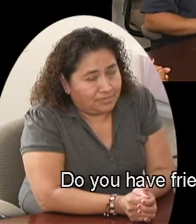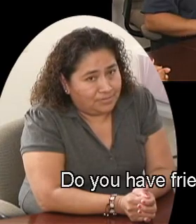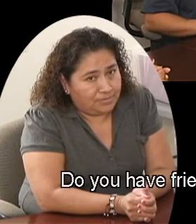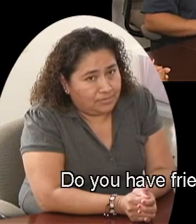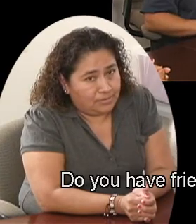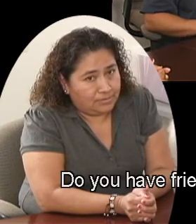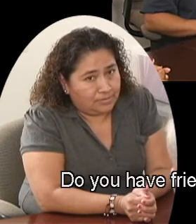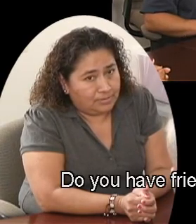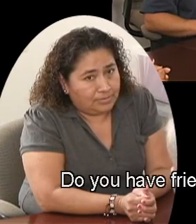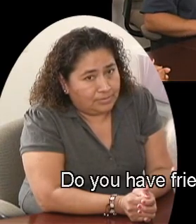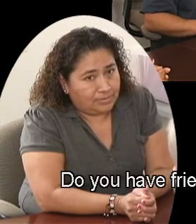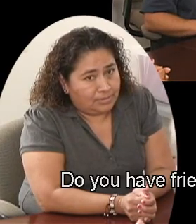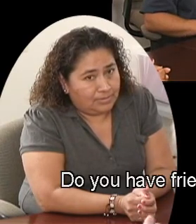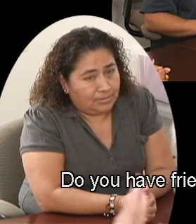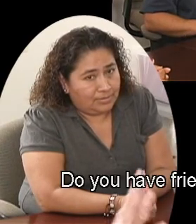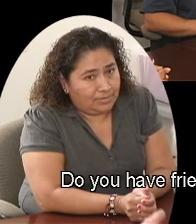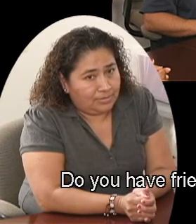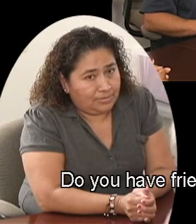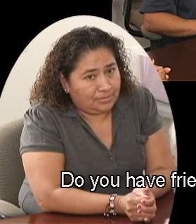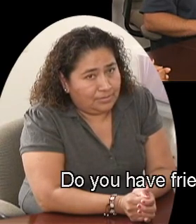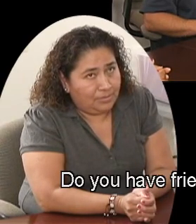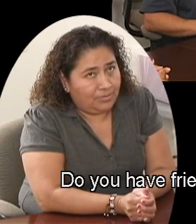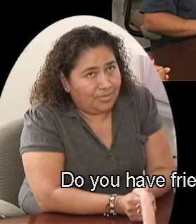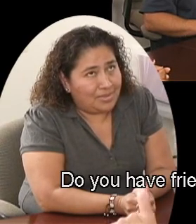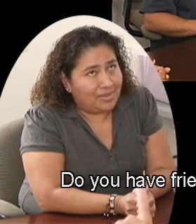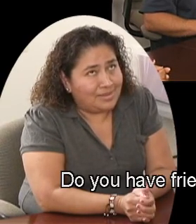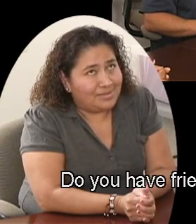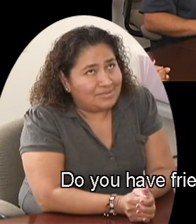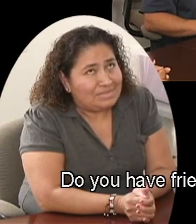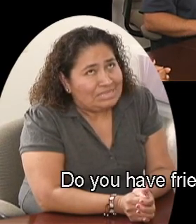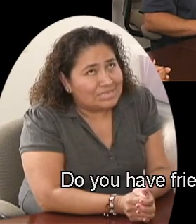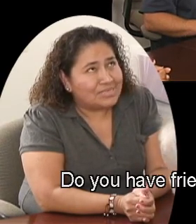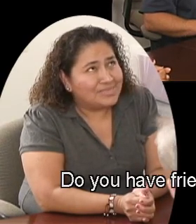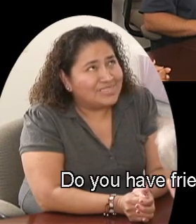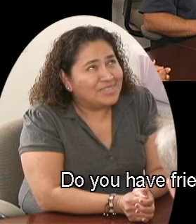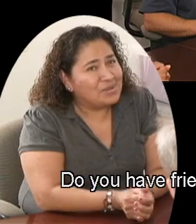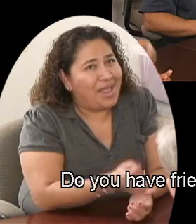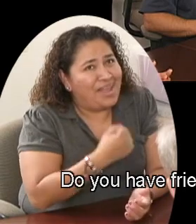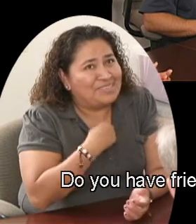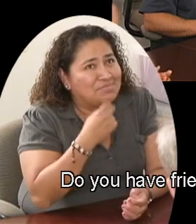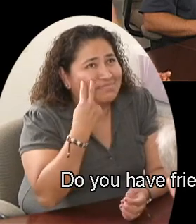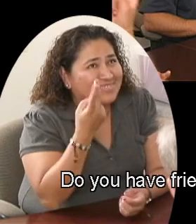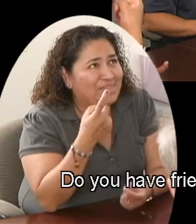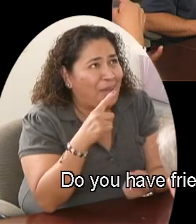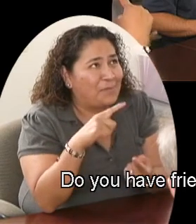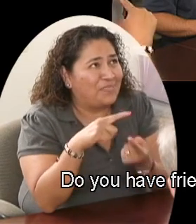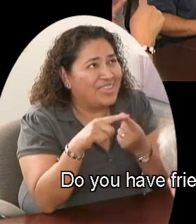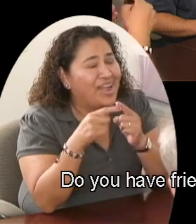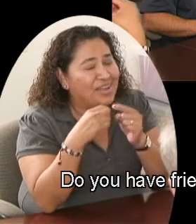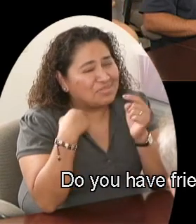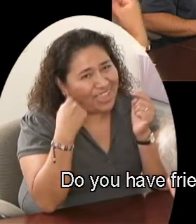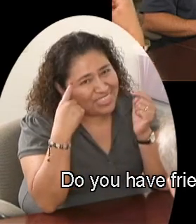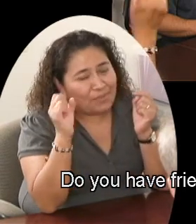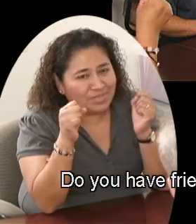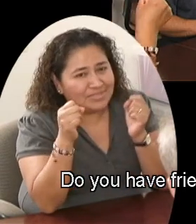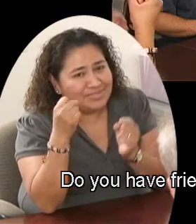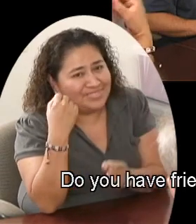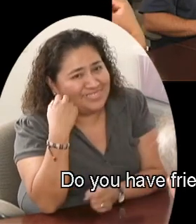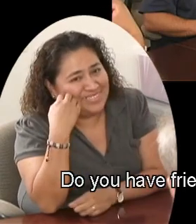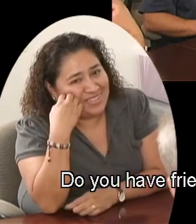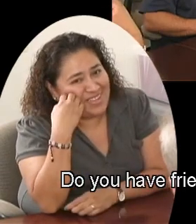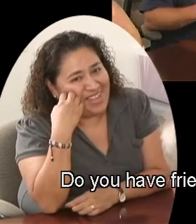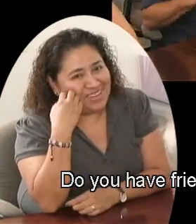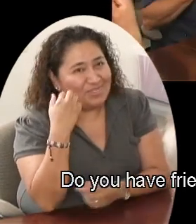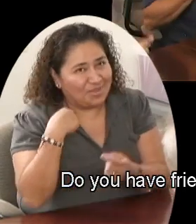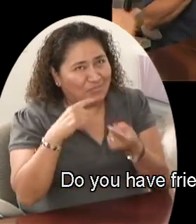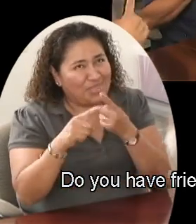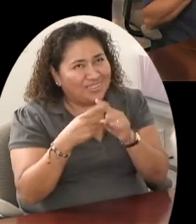Do you have friends? ... Okay. ... Good!